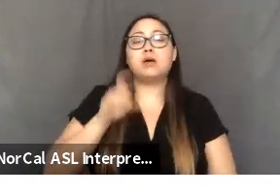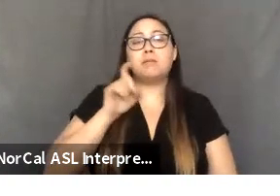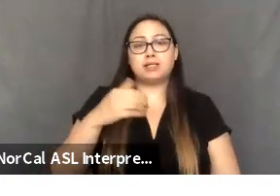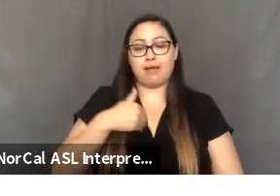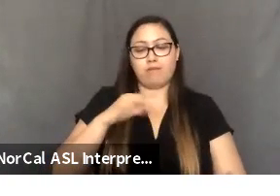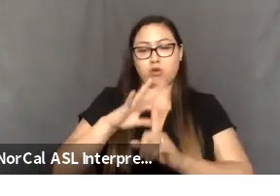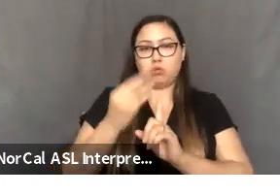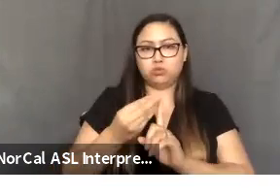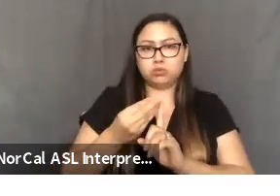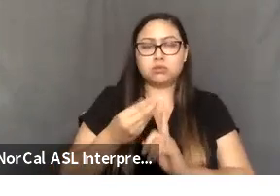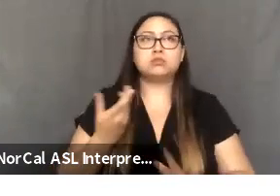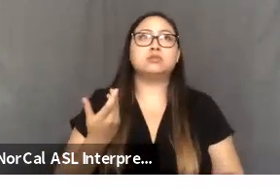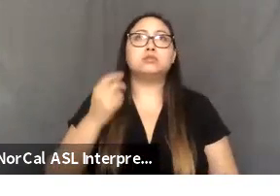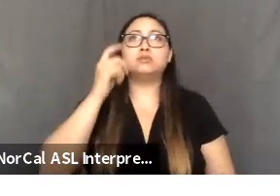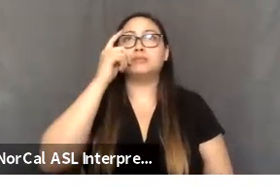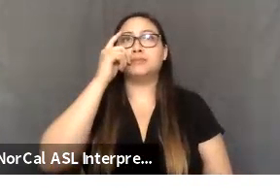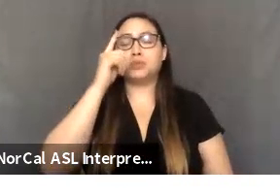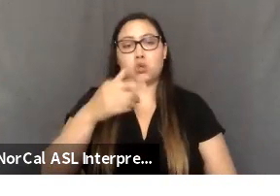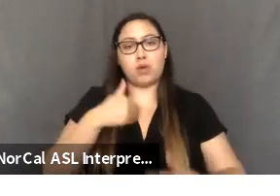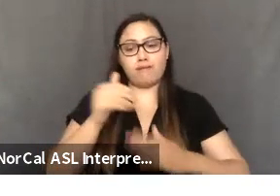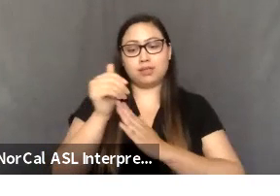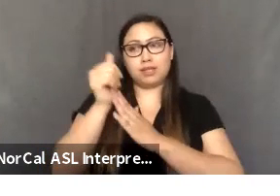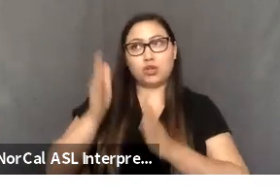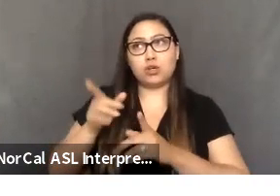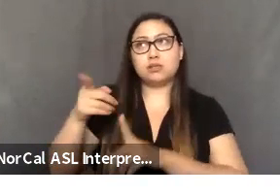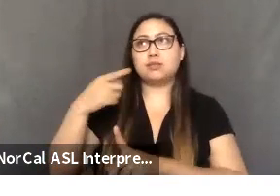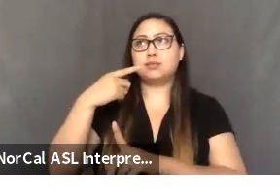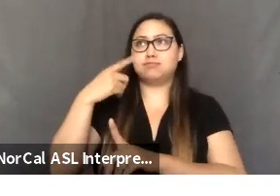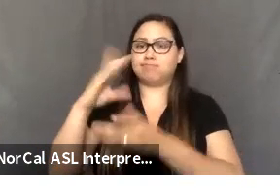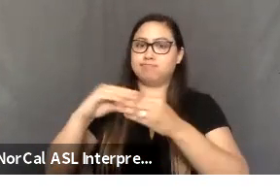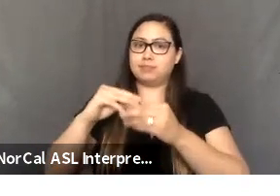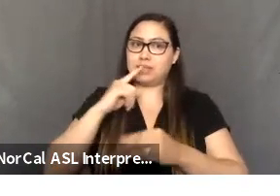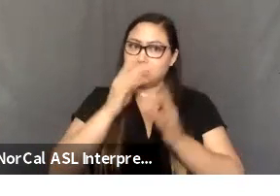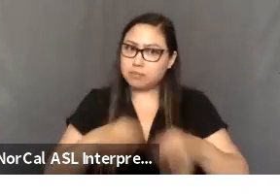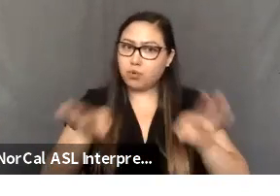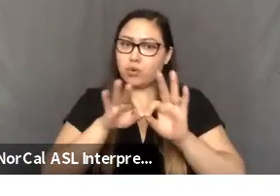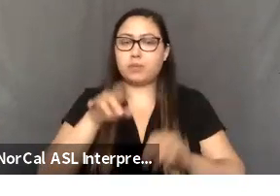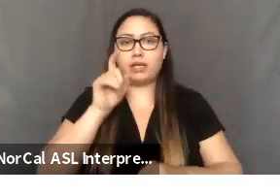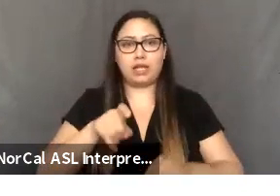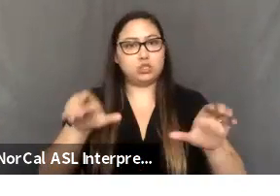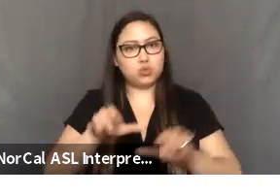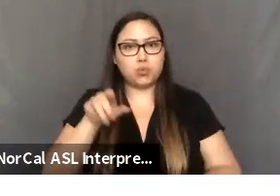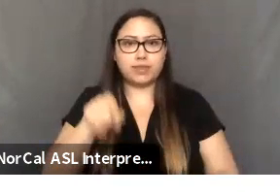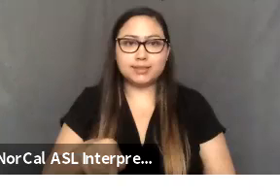you know, you have a leader who is saying this is important, we need to be doing this. And you have